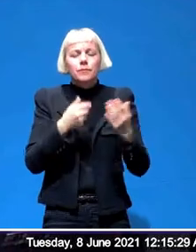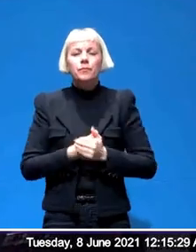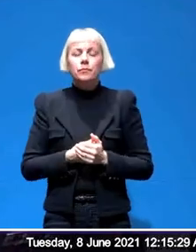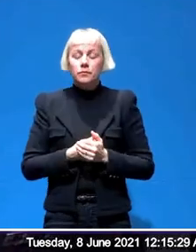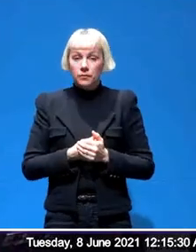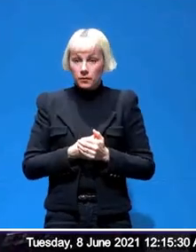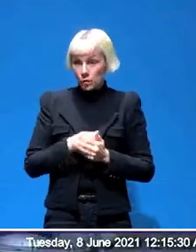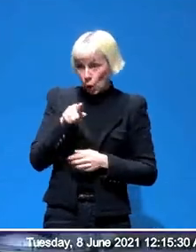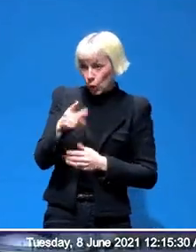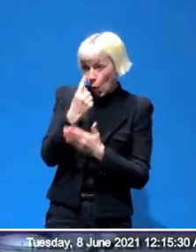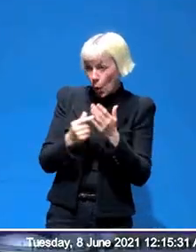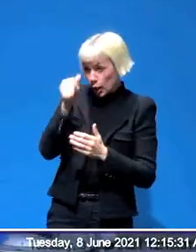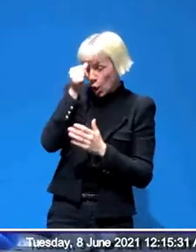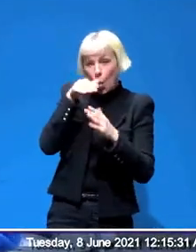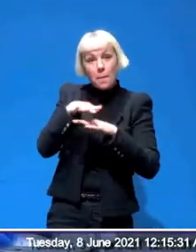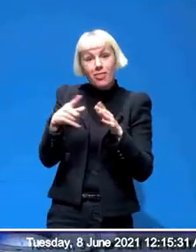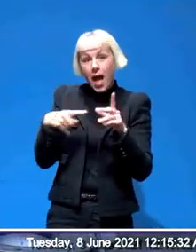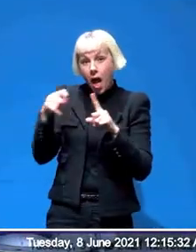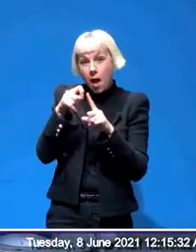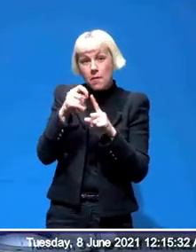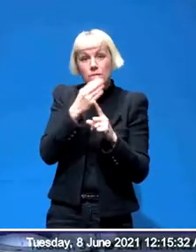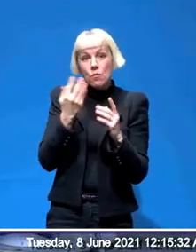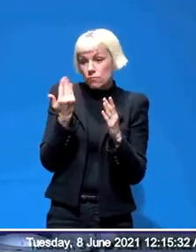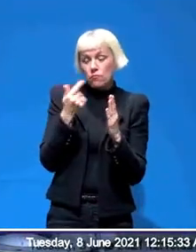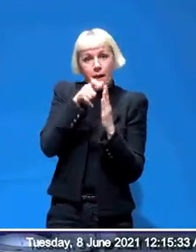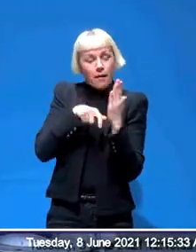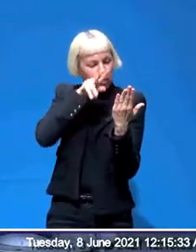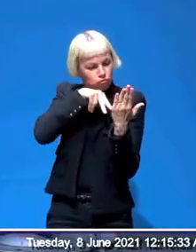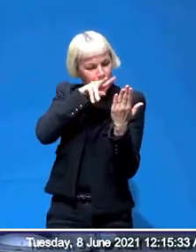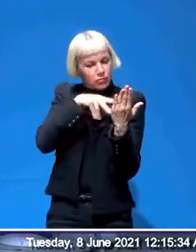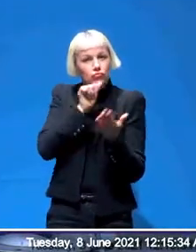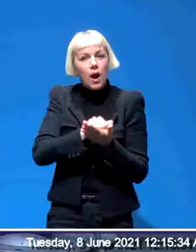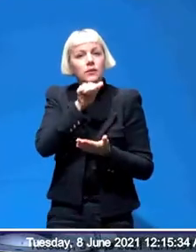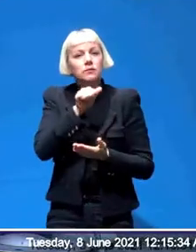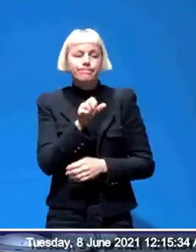Yes. So we may ask some questions during the course of the week about that. Absolutely. Yes.